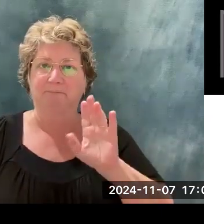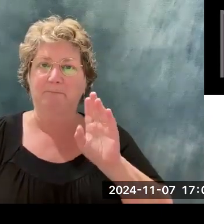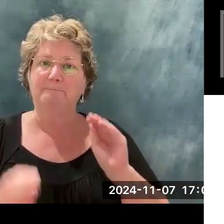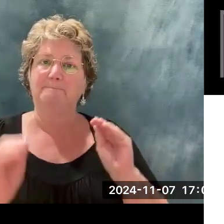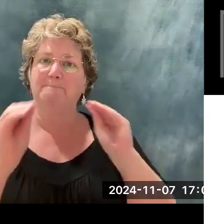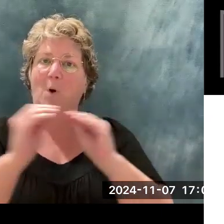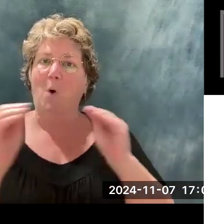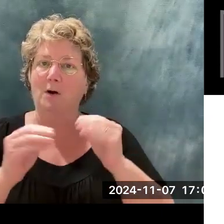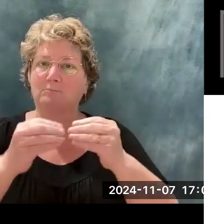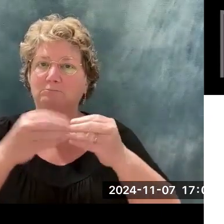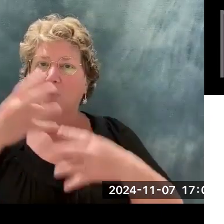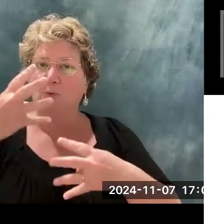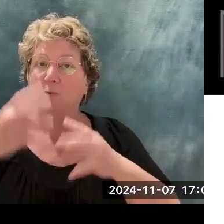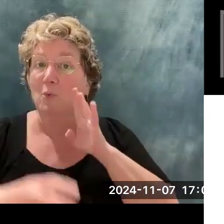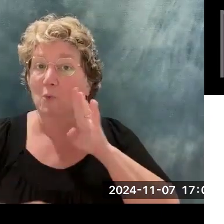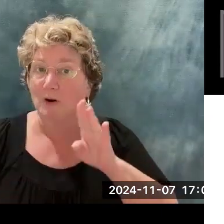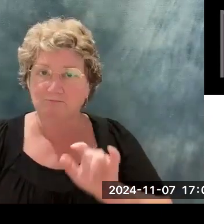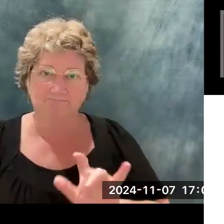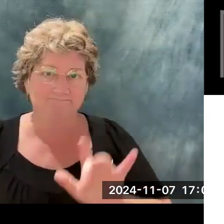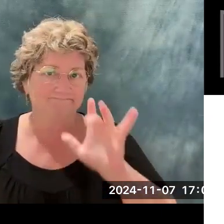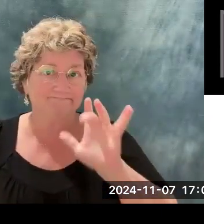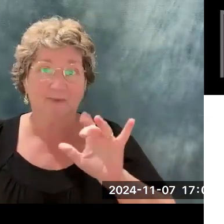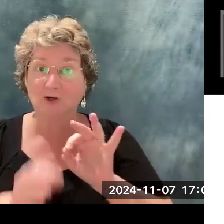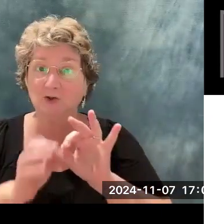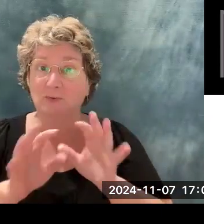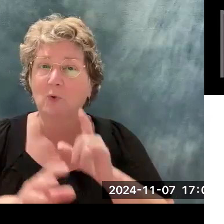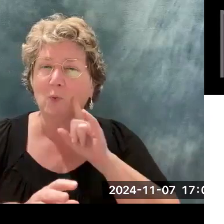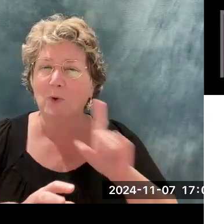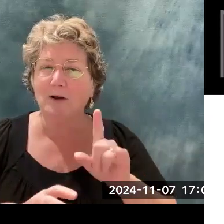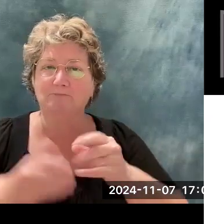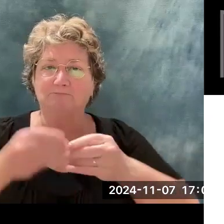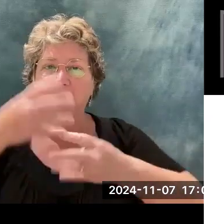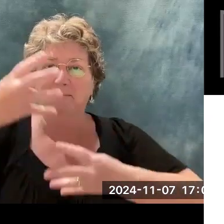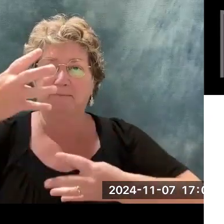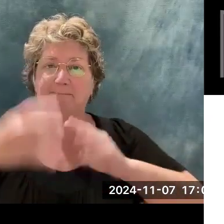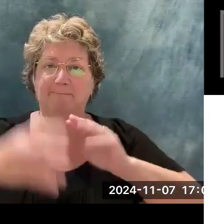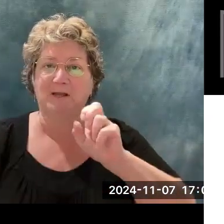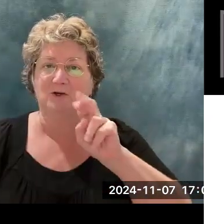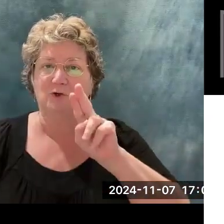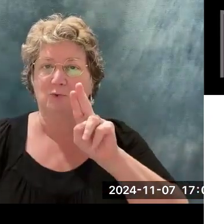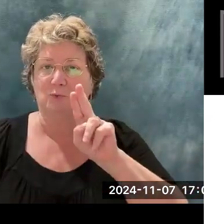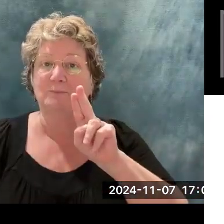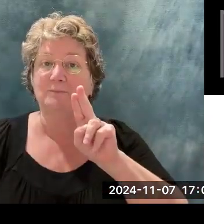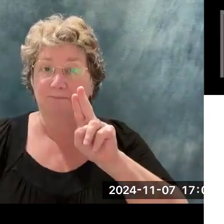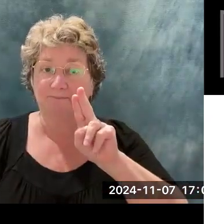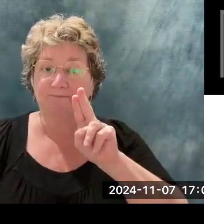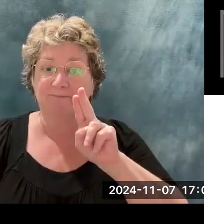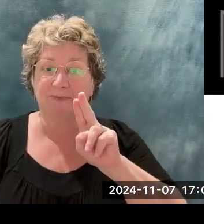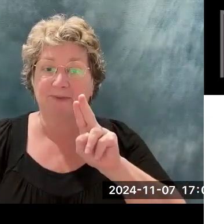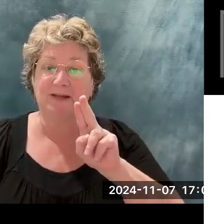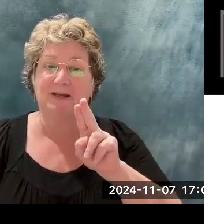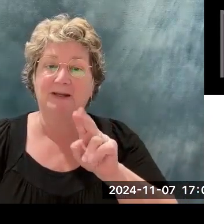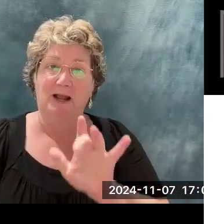After selecting the Interpretation button, a menu will pop up. Then simply select American Sign Language.